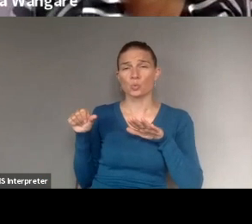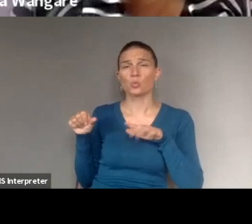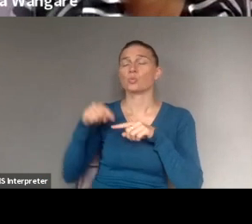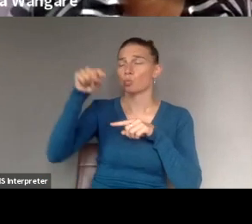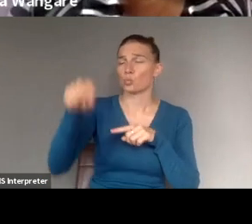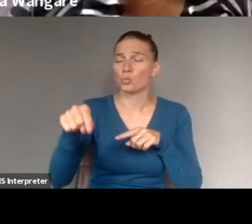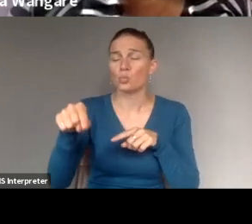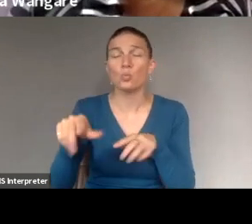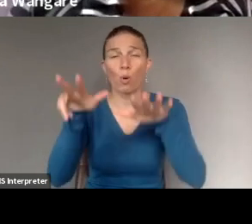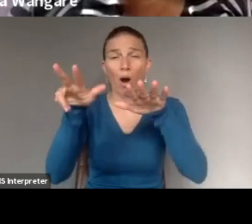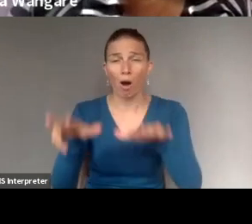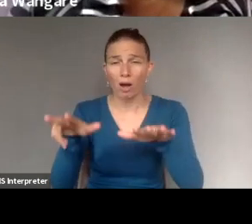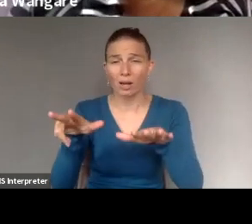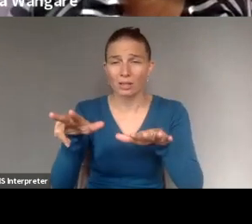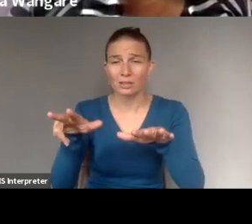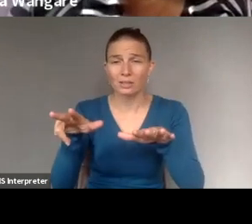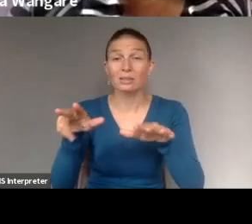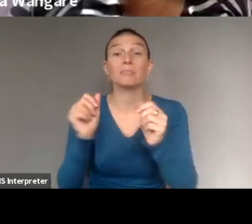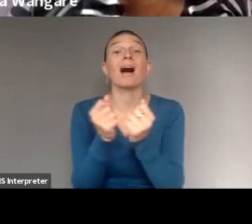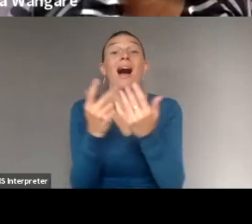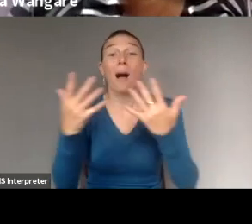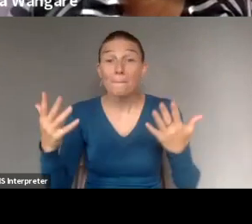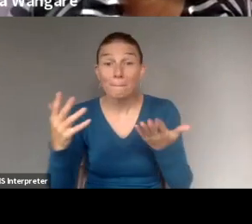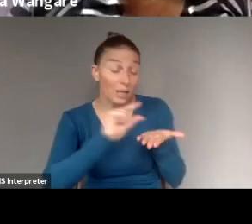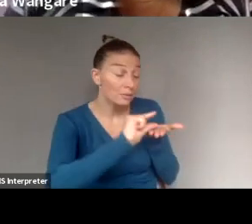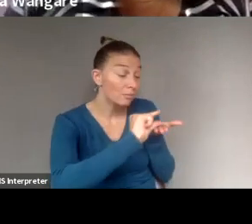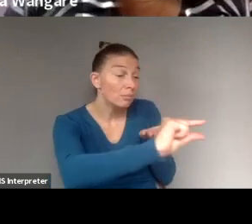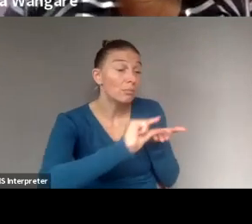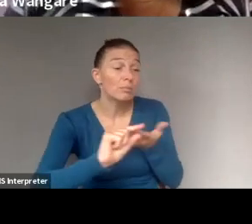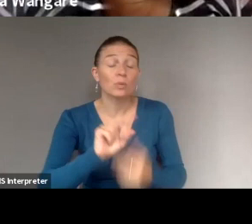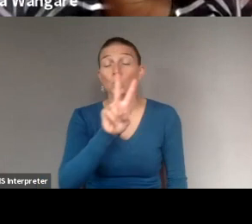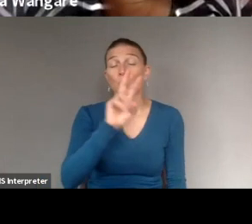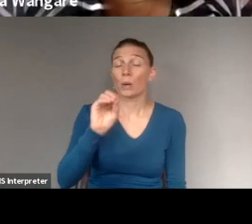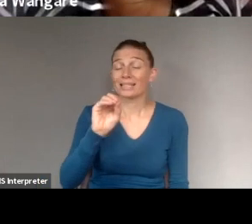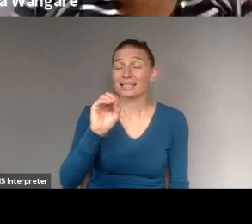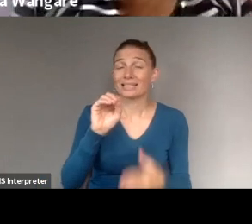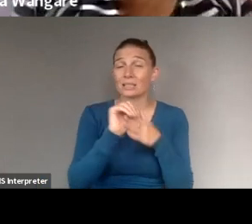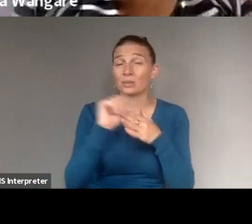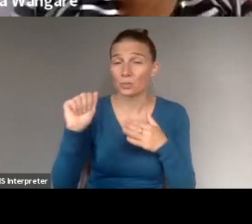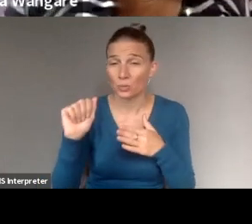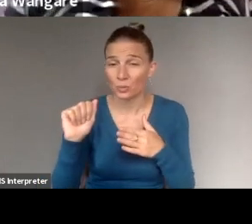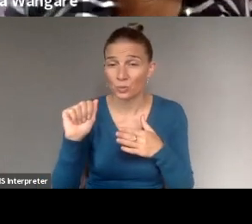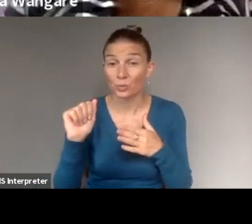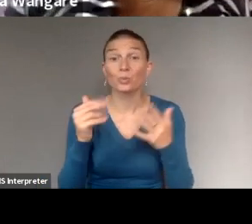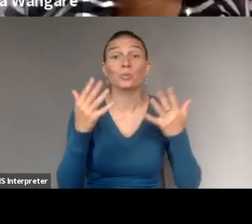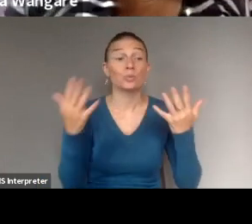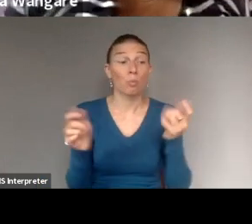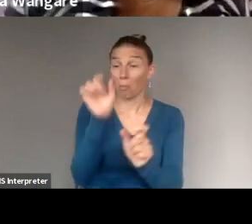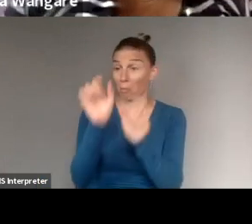Again, the amounts are the same $20 per month. So within those 3 months households of persons with disabilities will receive $60.